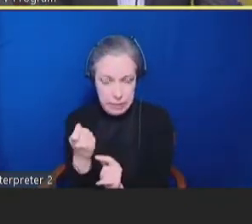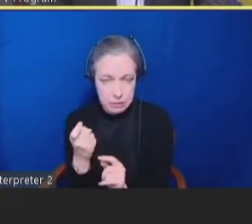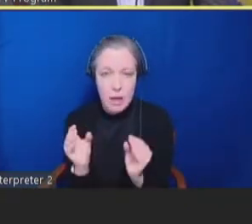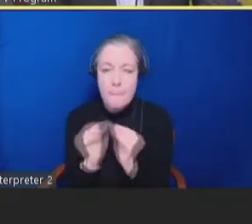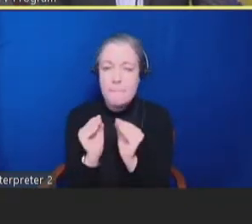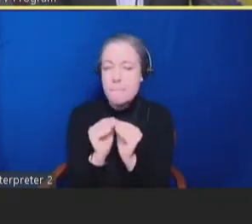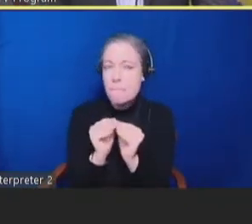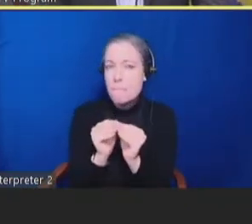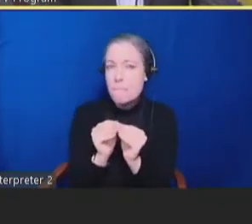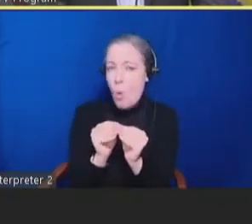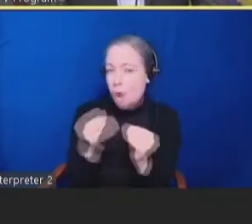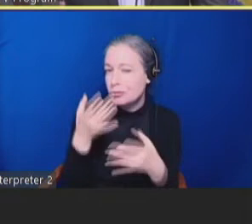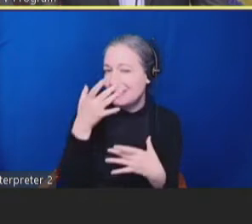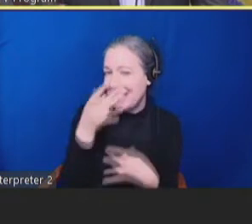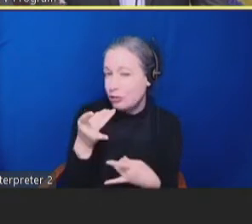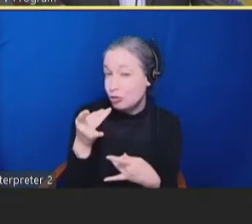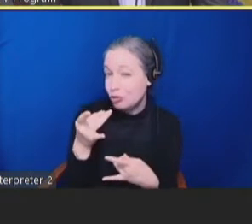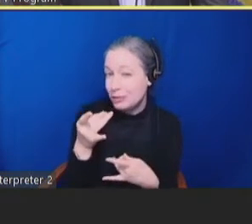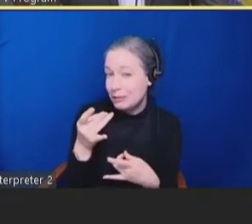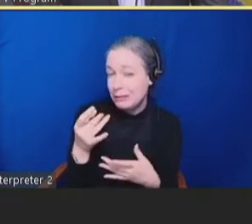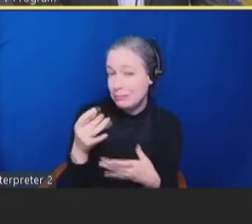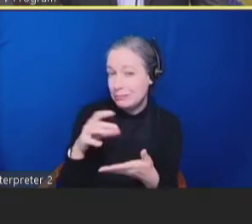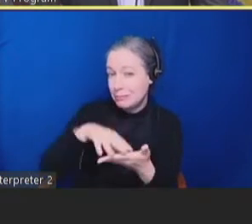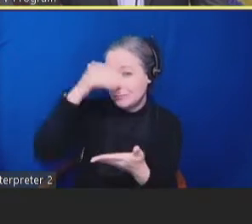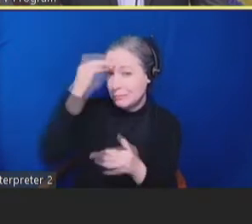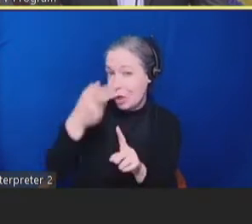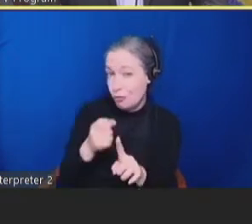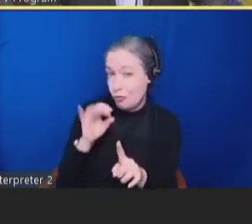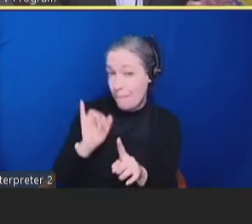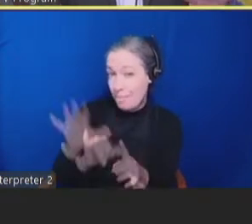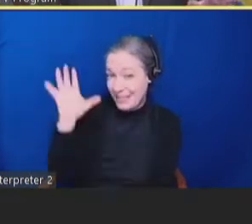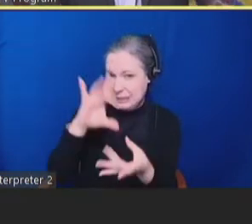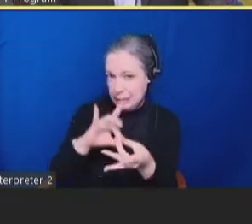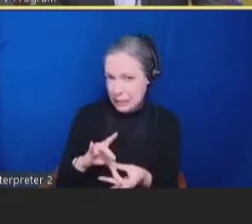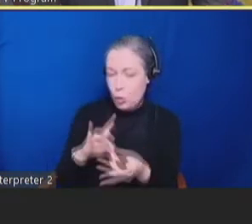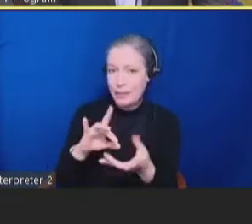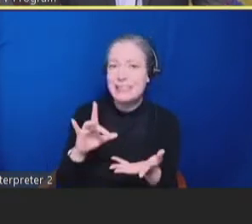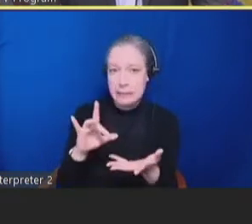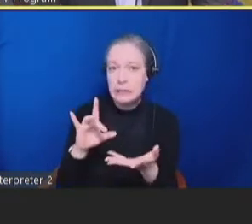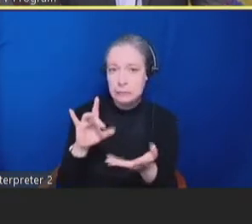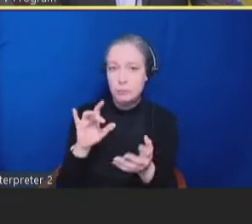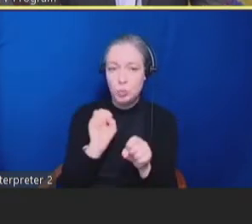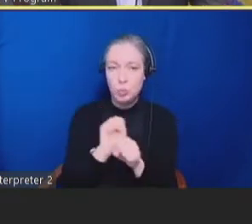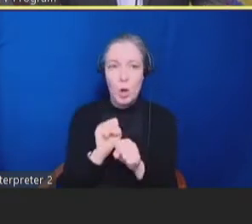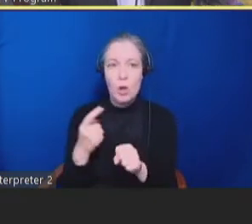ecosystem work. So, I mentioned, the ecosystem that consists of five interrelated pillars that